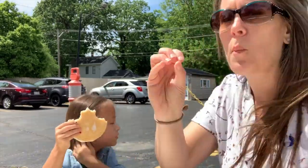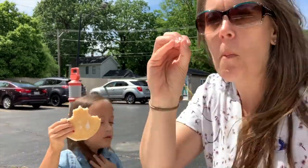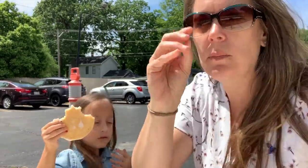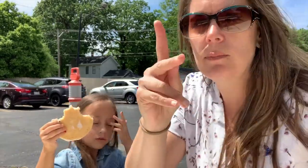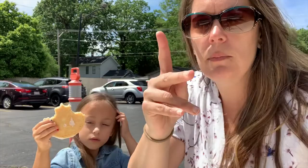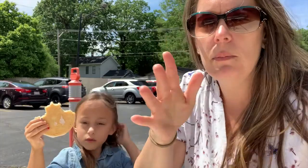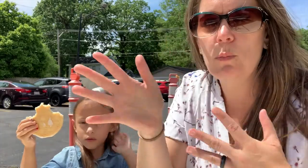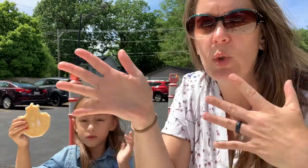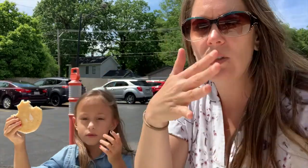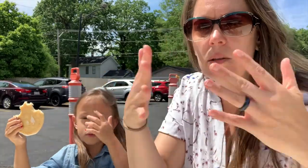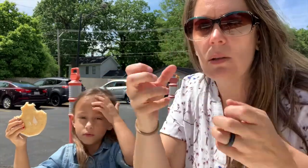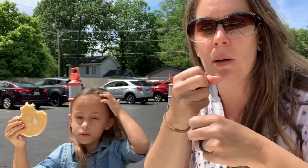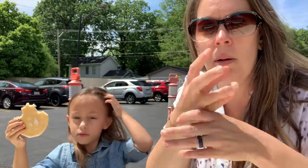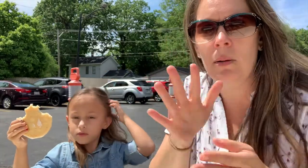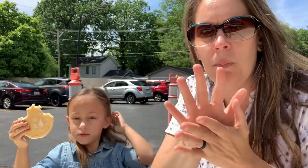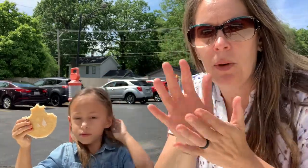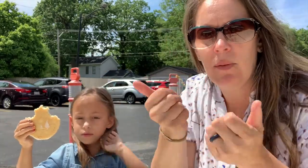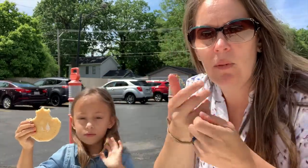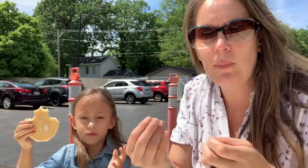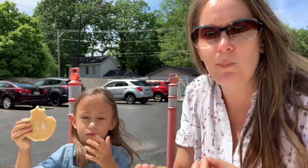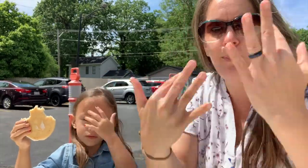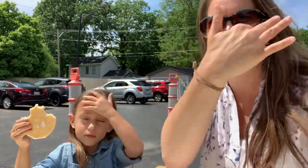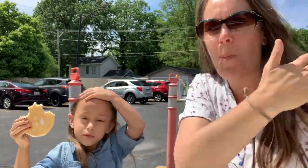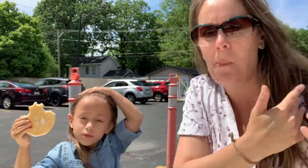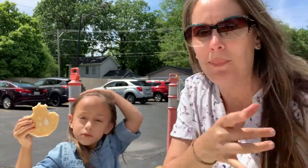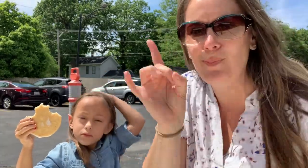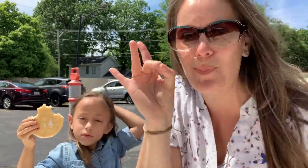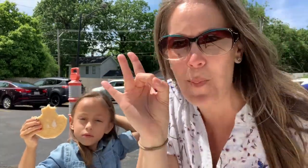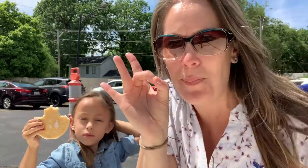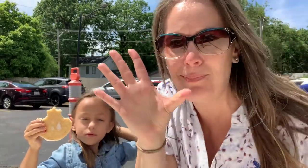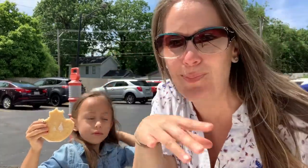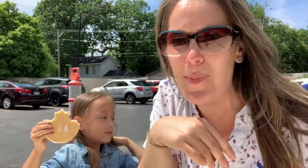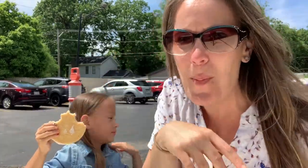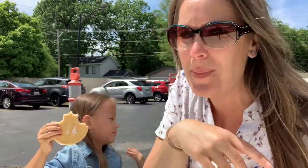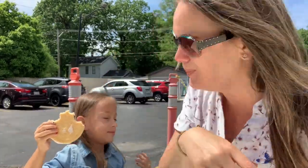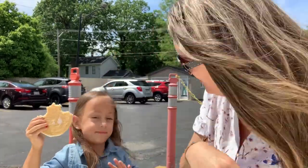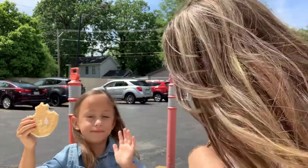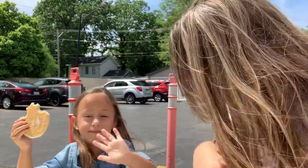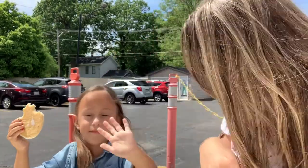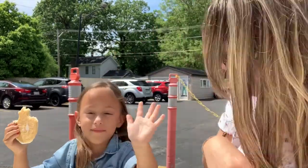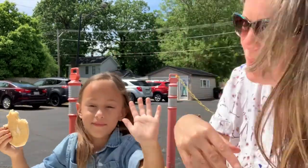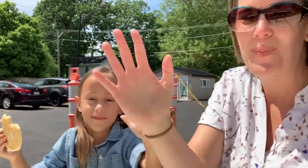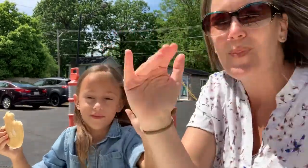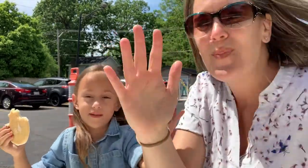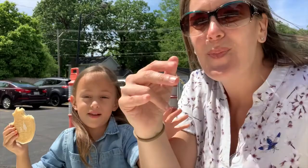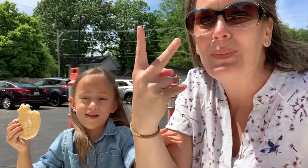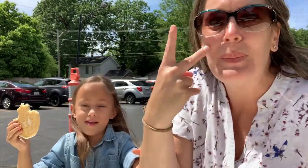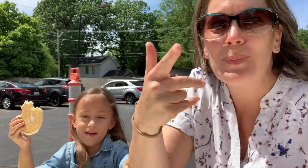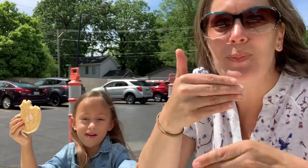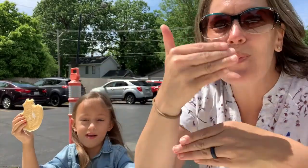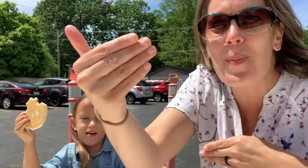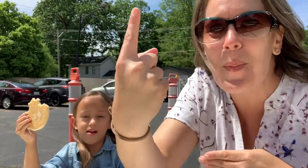Ok, windy caused all papers fly away. Bye, we will see you next one.